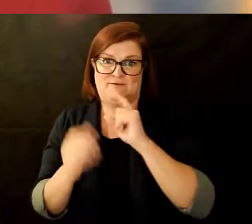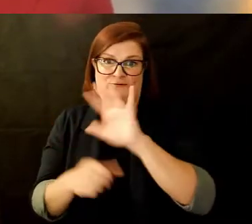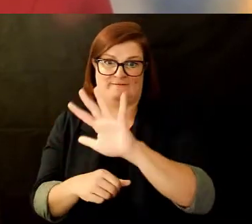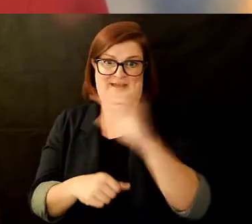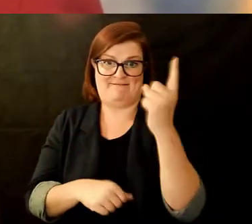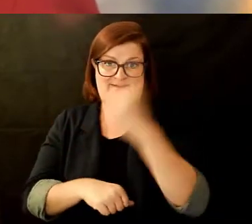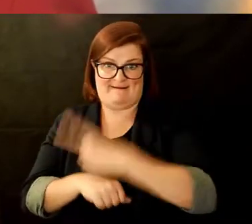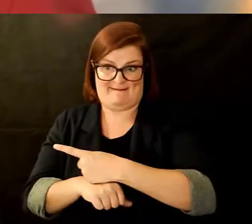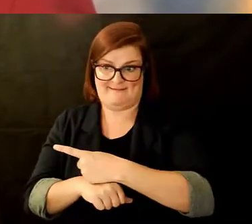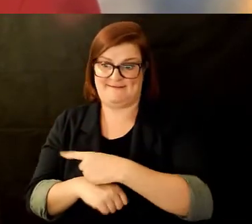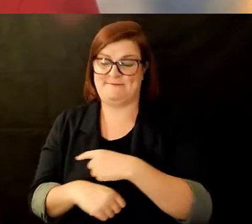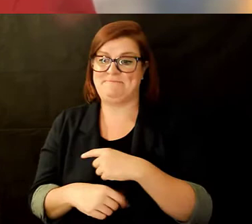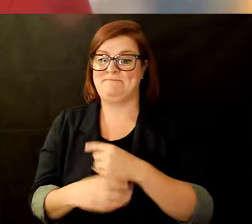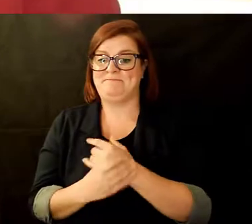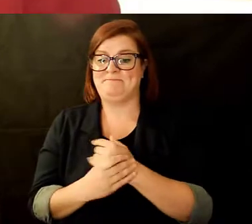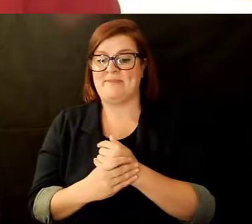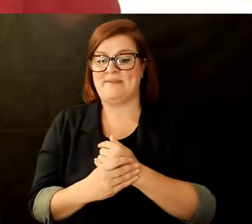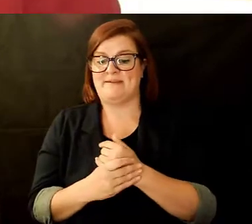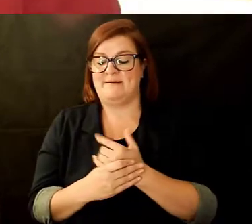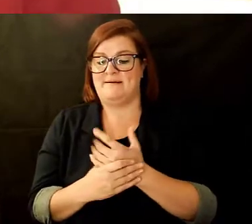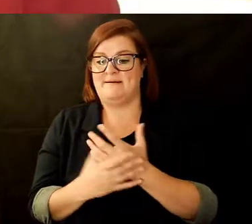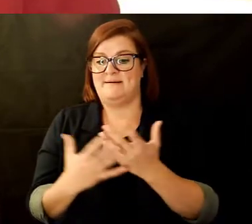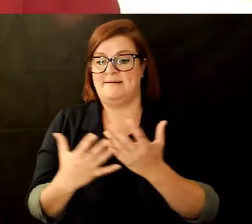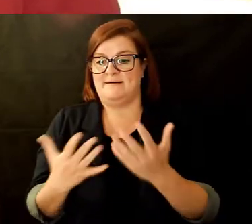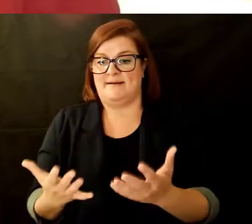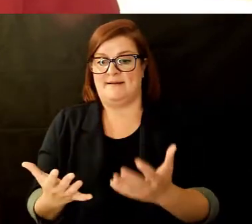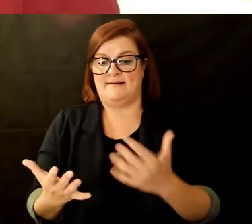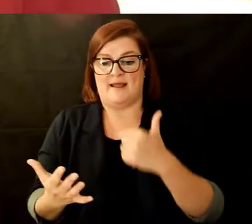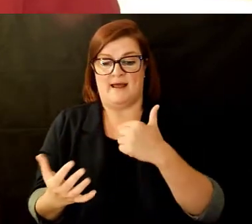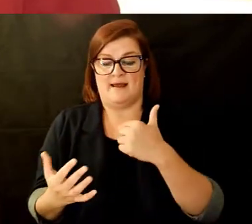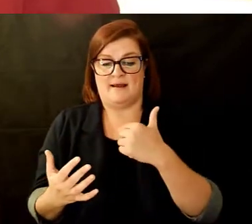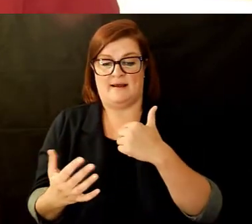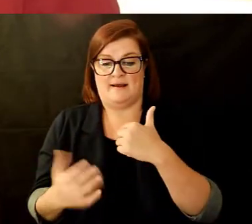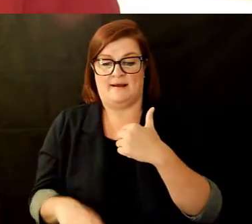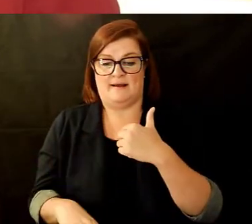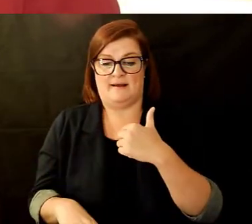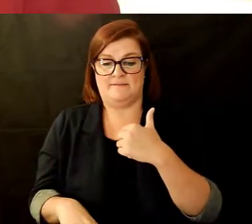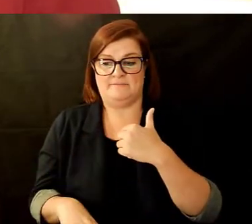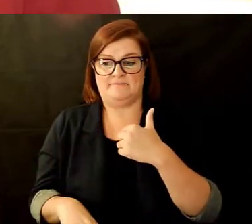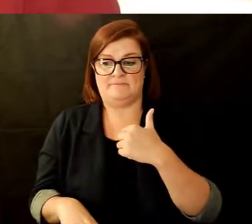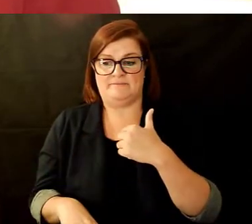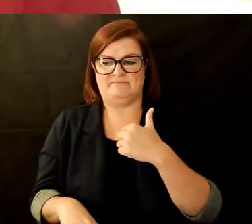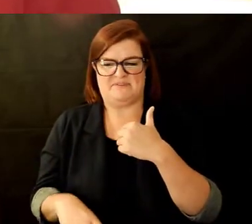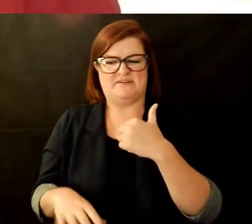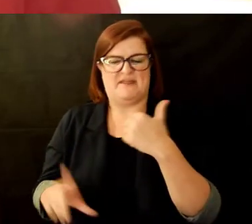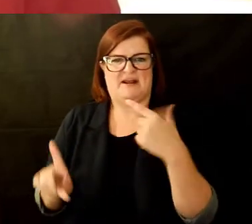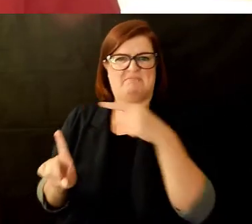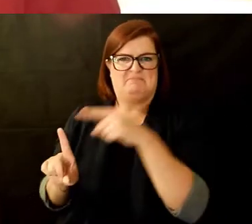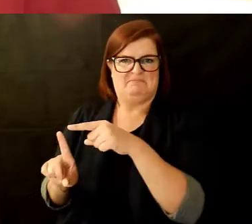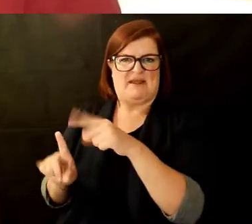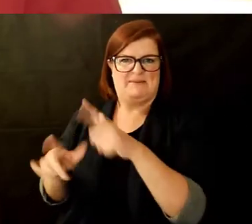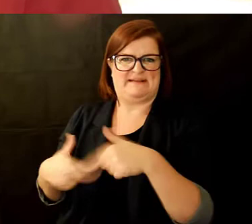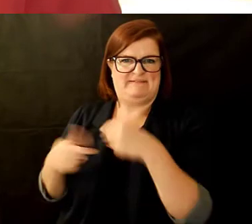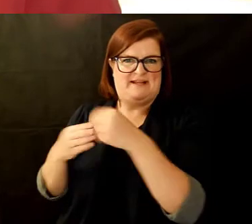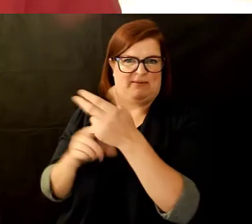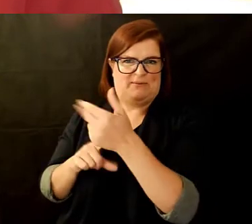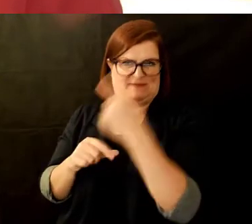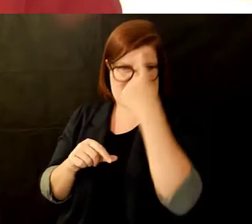and back to the hotel. I had been in the hotel for a month.